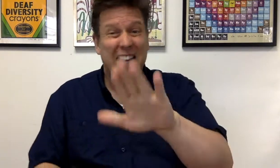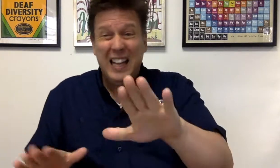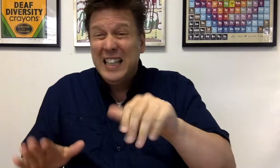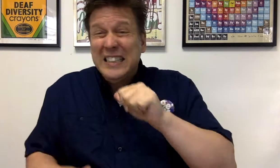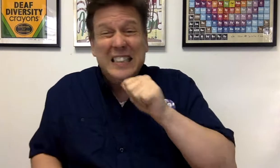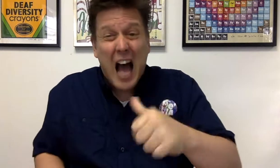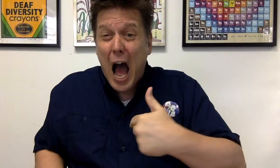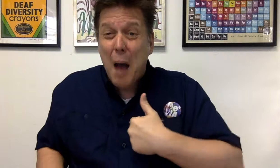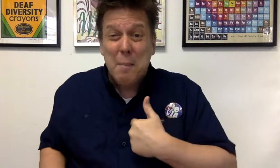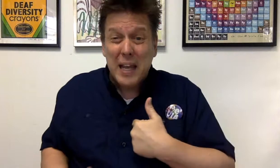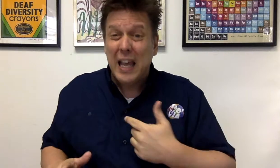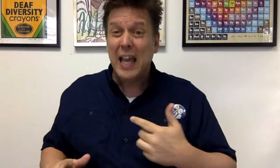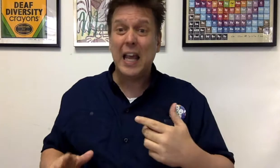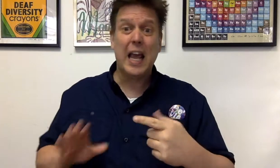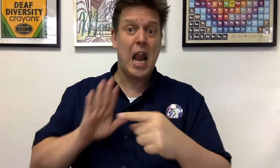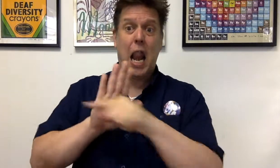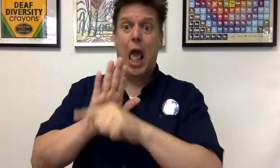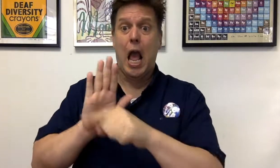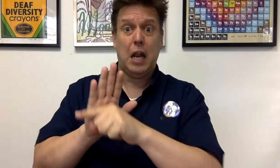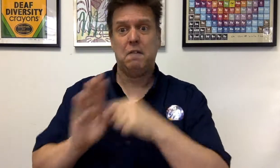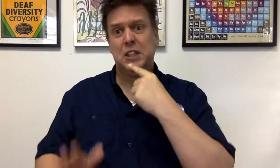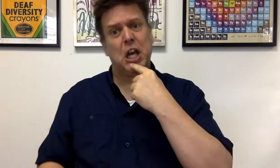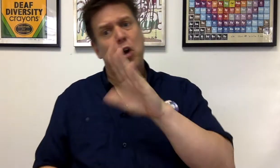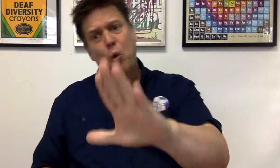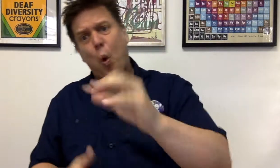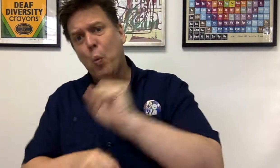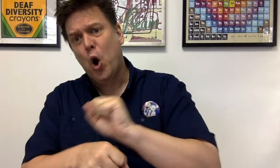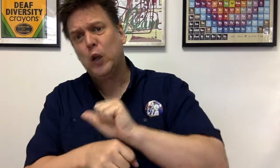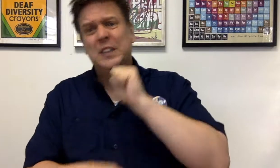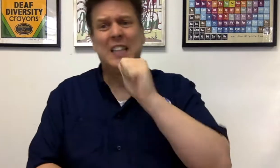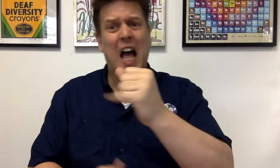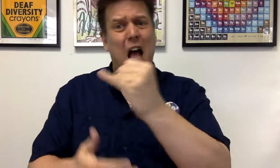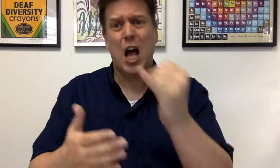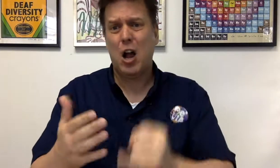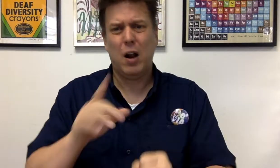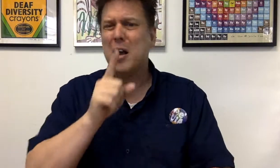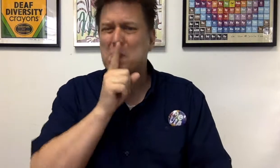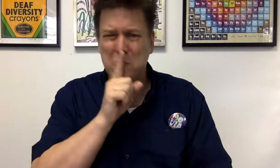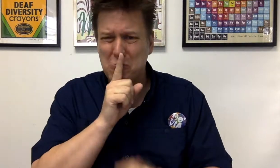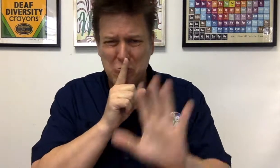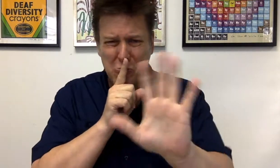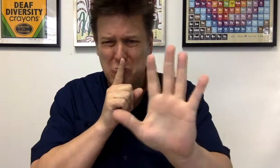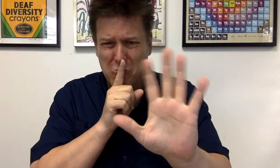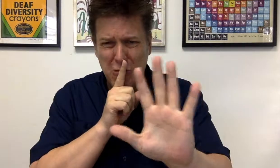And it's not me being negative and saying your work isn't art. That isn't my